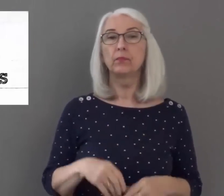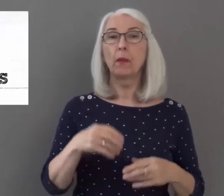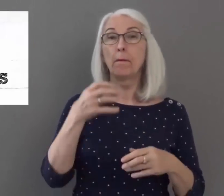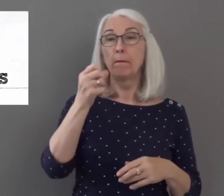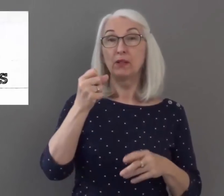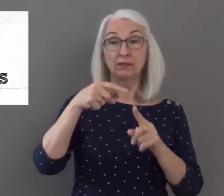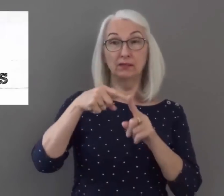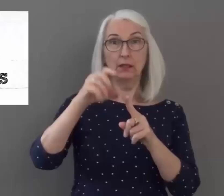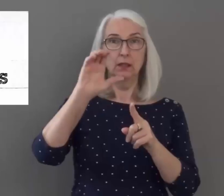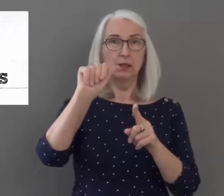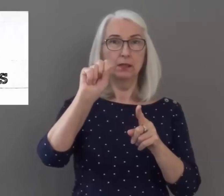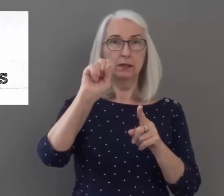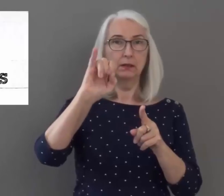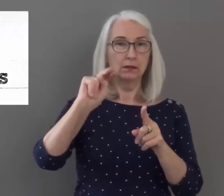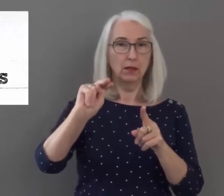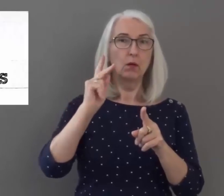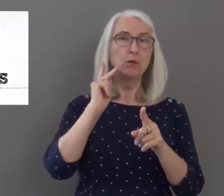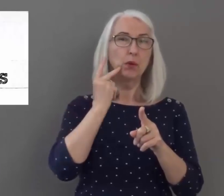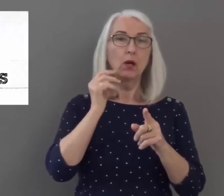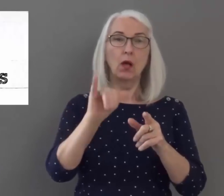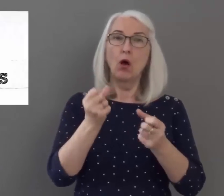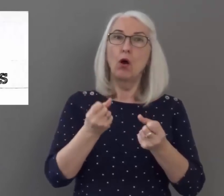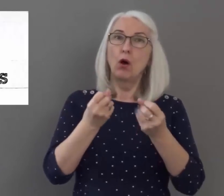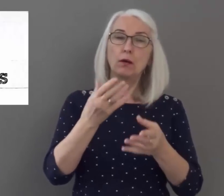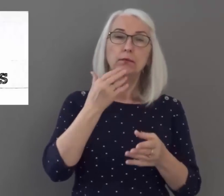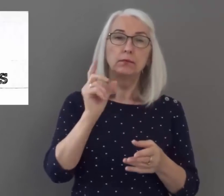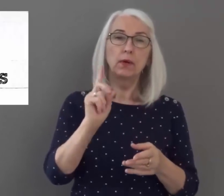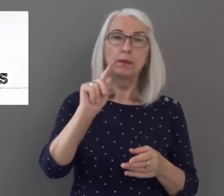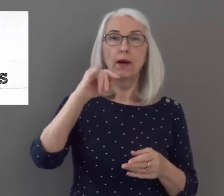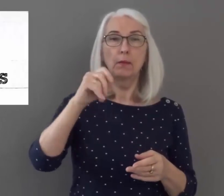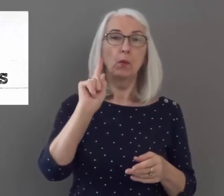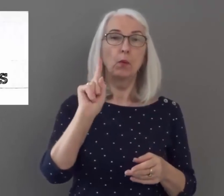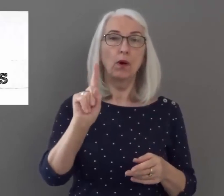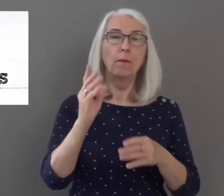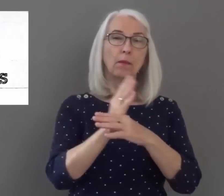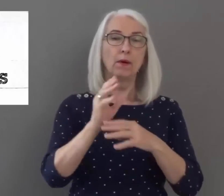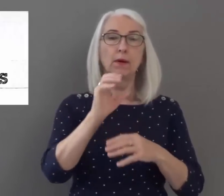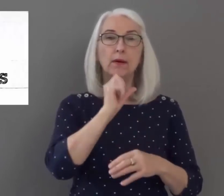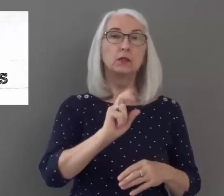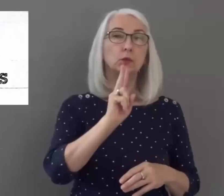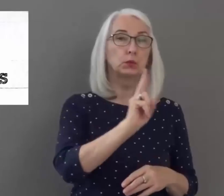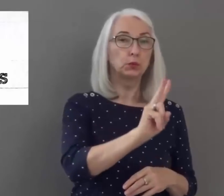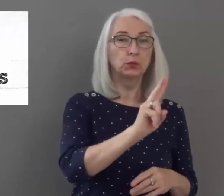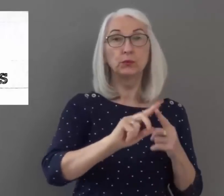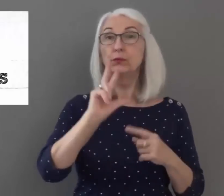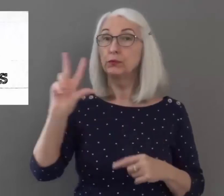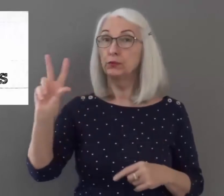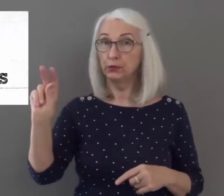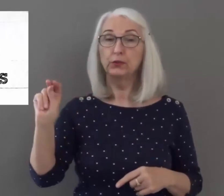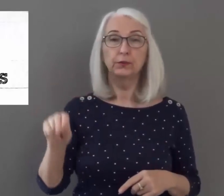~ Milk casein protein causes diabetes type one between ages 2-30